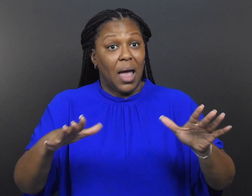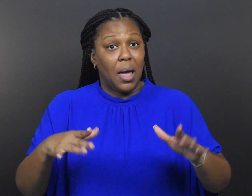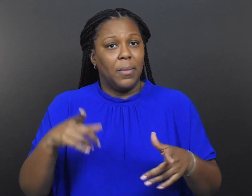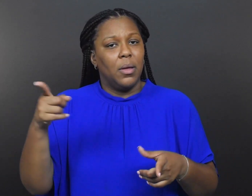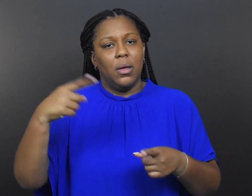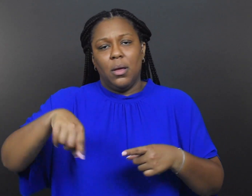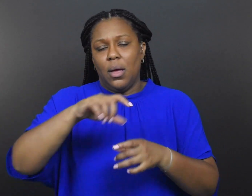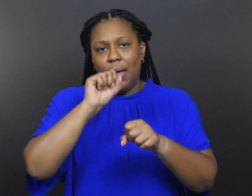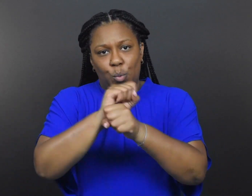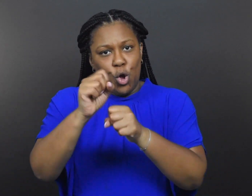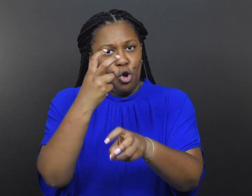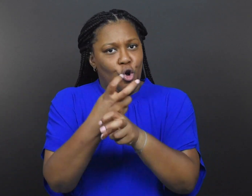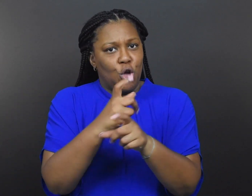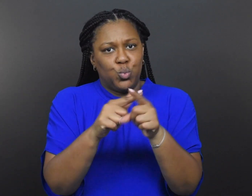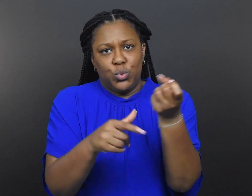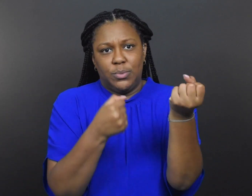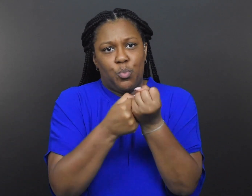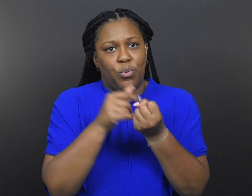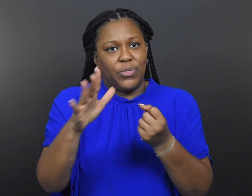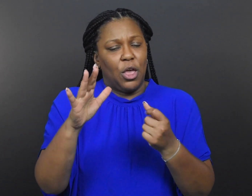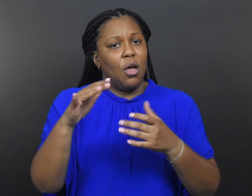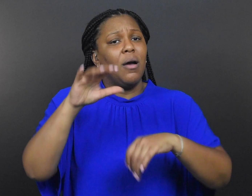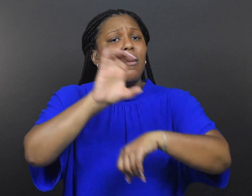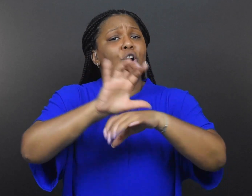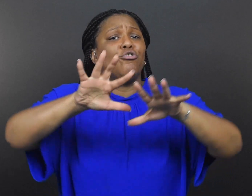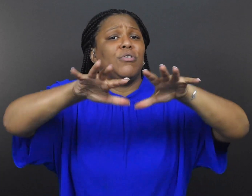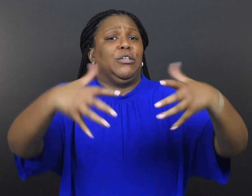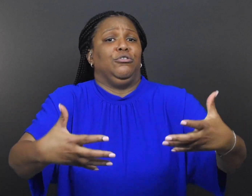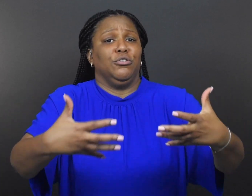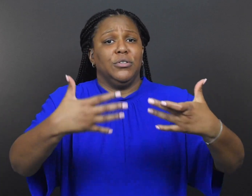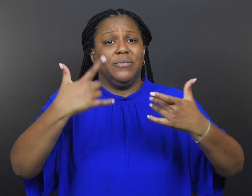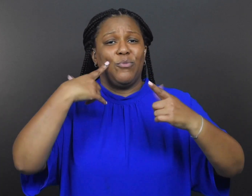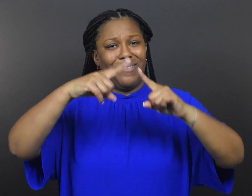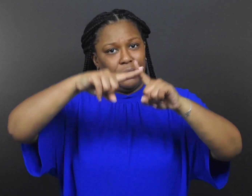Throughout the pandemic, they have worked to support their congregation in a variety of ways.